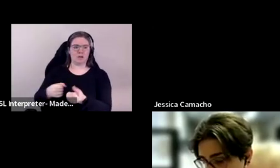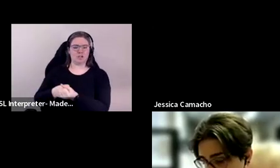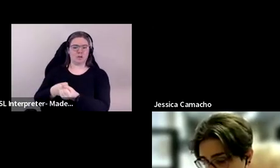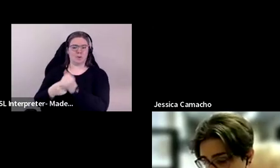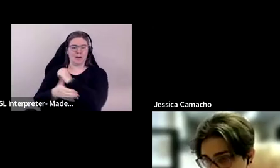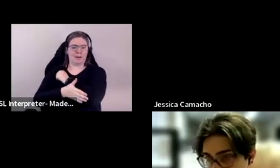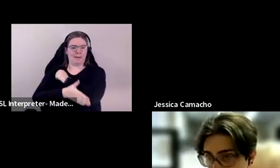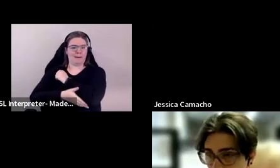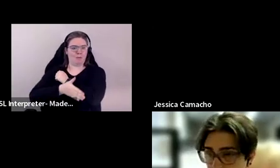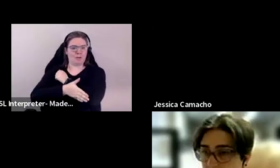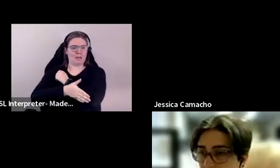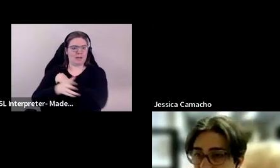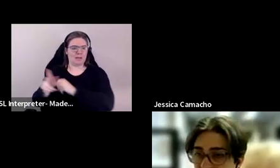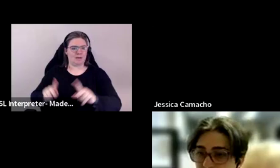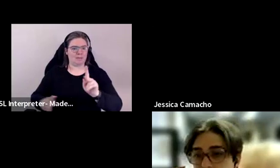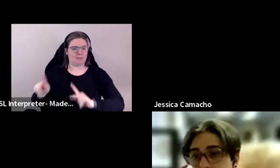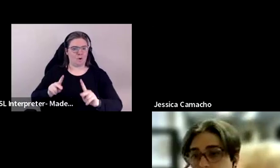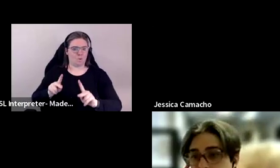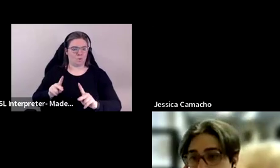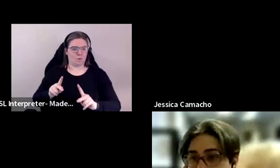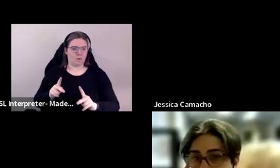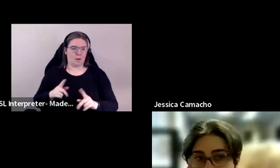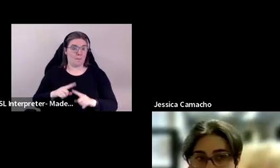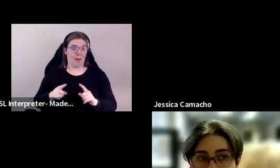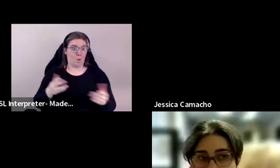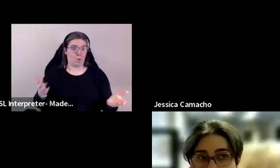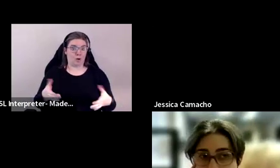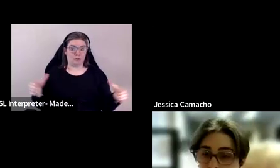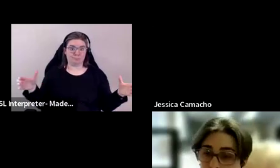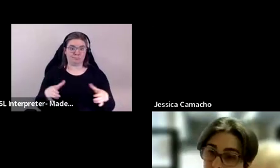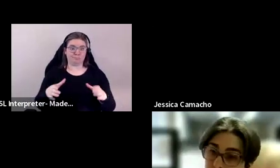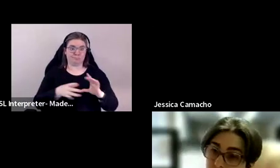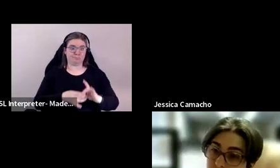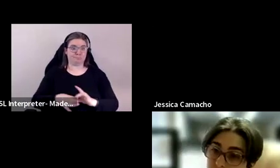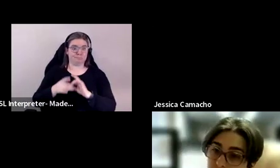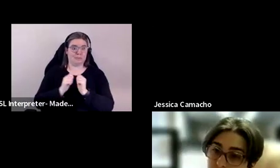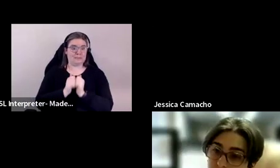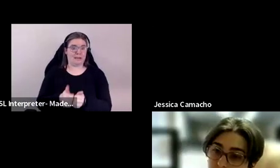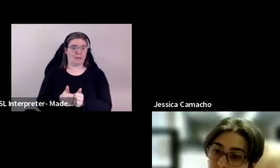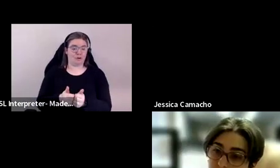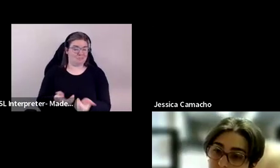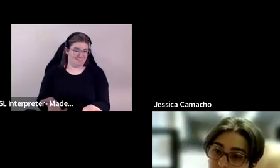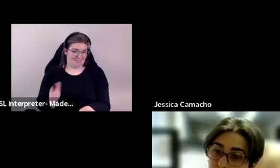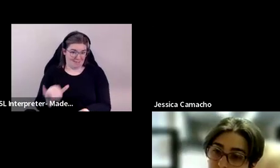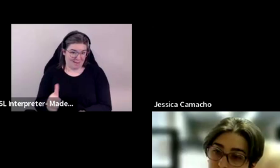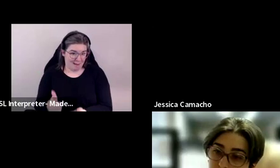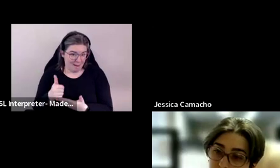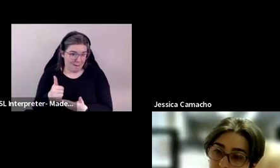Catherine Bogdanski: But we're all kind of there together, because we Catherine Bogdanski: you know, we're all sharing that. So I don't know if that would help you guys at all.